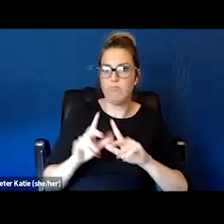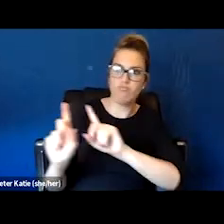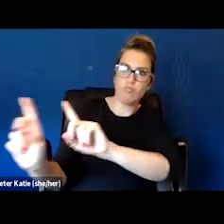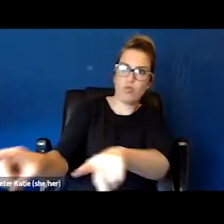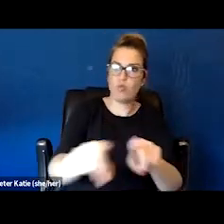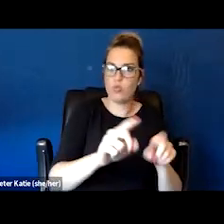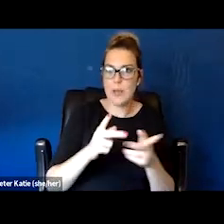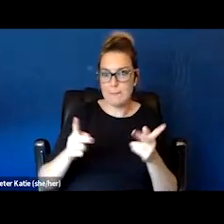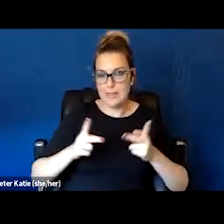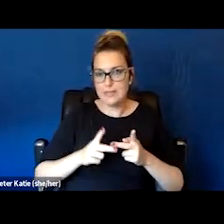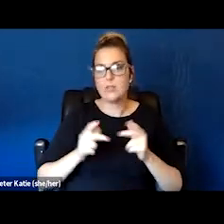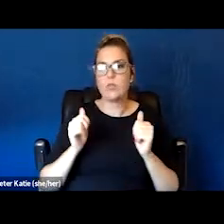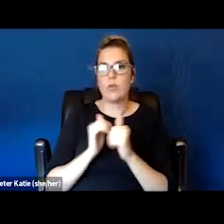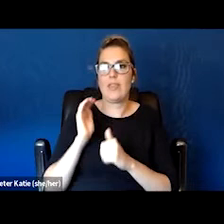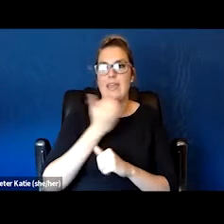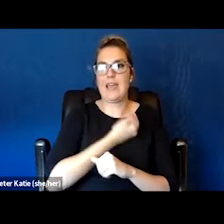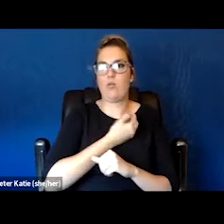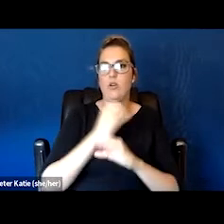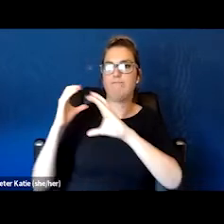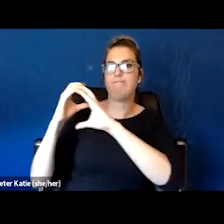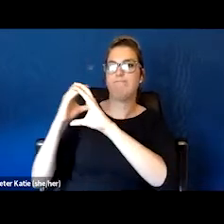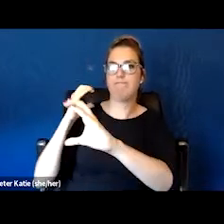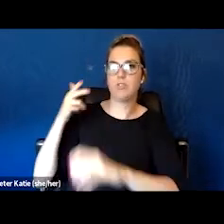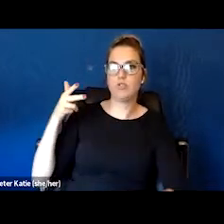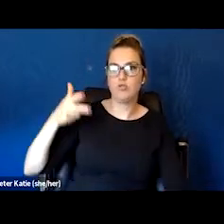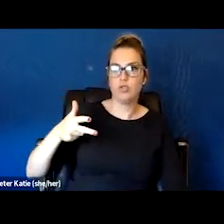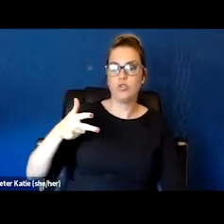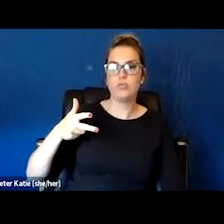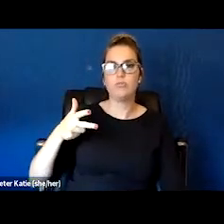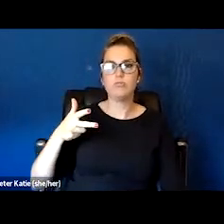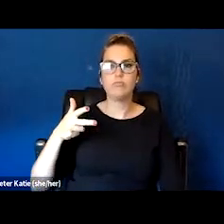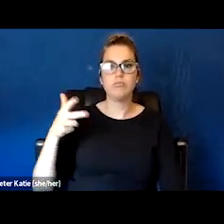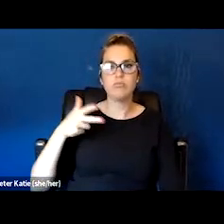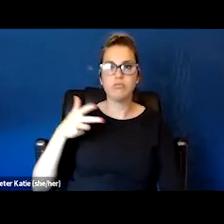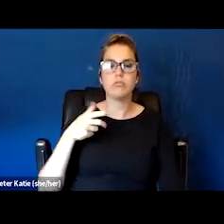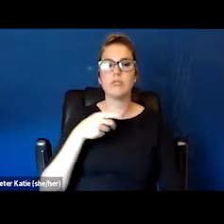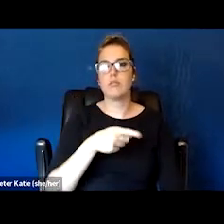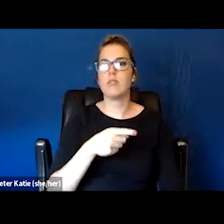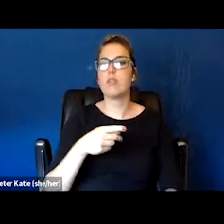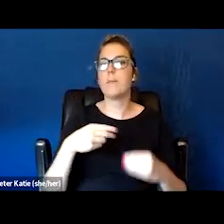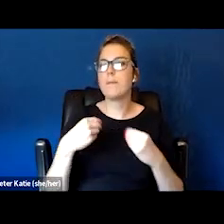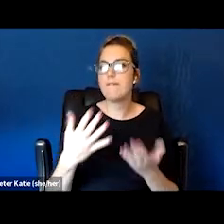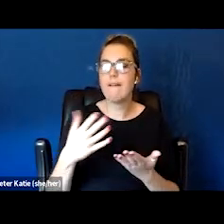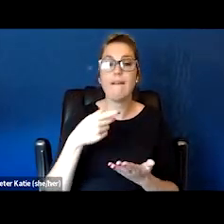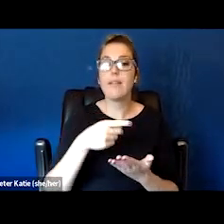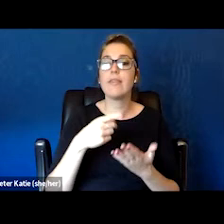with our mobile outreach Healthcare for the Homeless team. And they're providing assessments, basic needs.